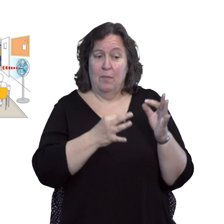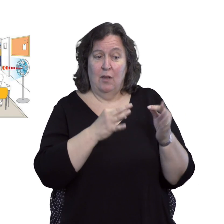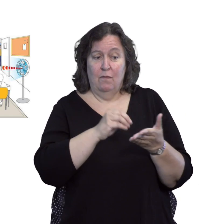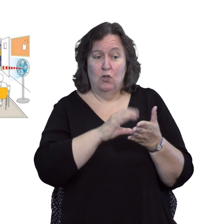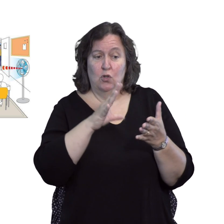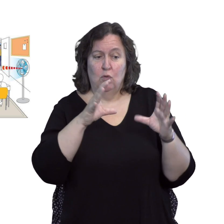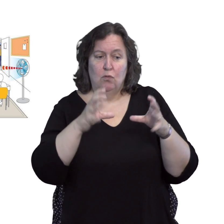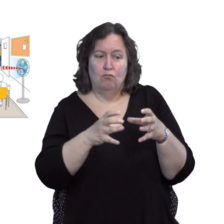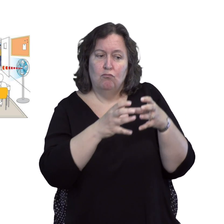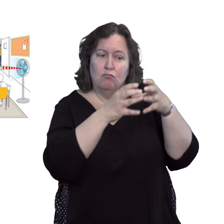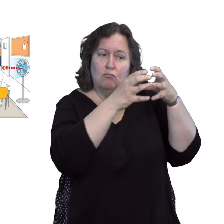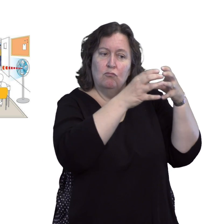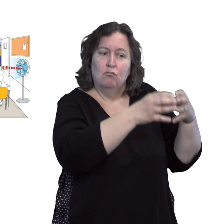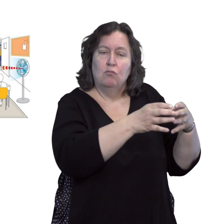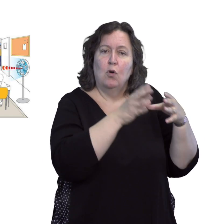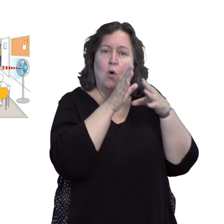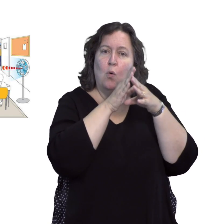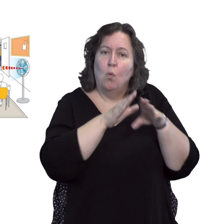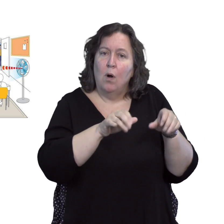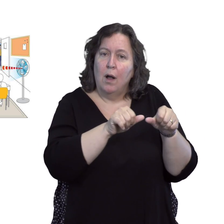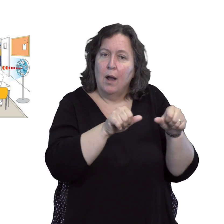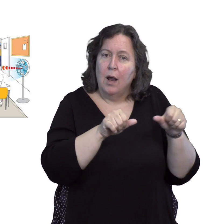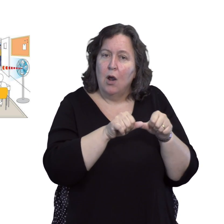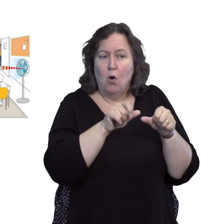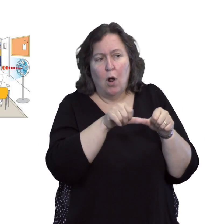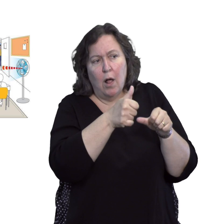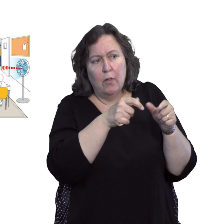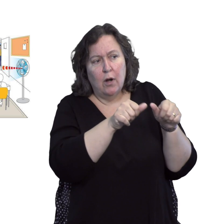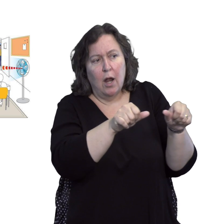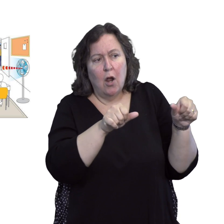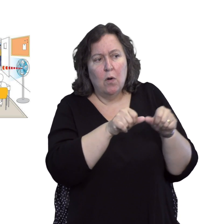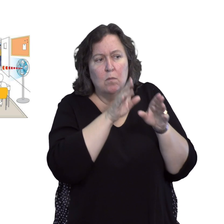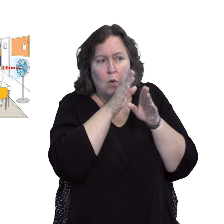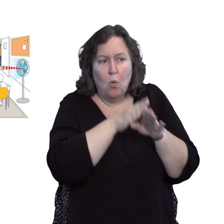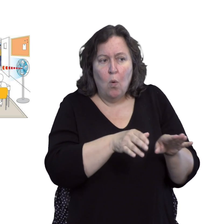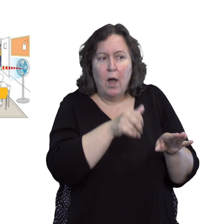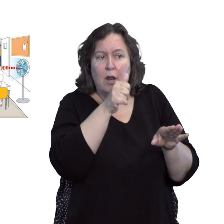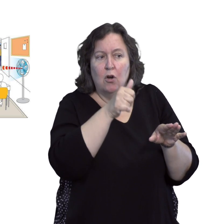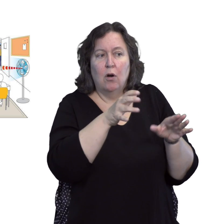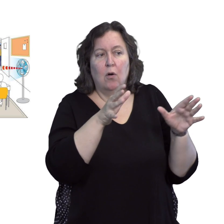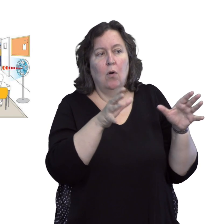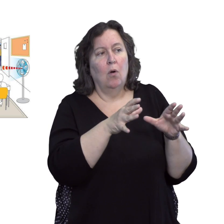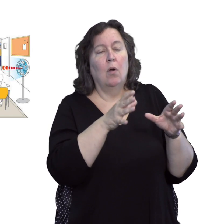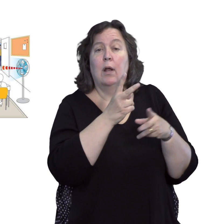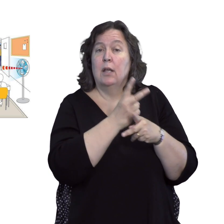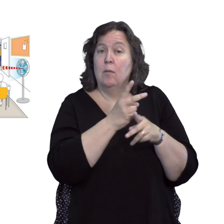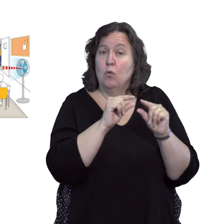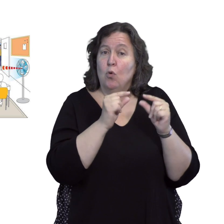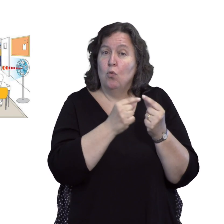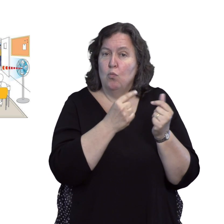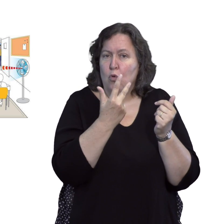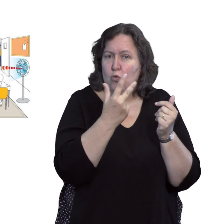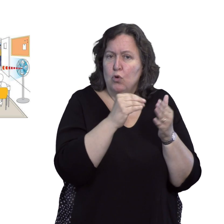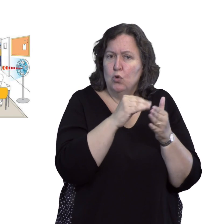in a quiet hallway or another small space, or making groups no more than 3 students helps.